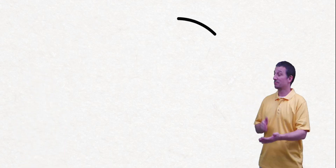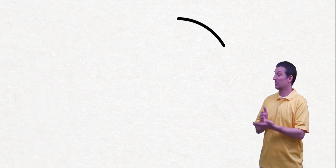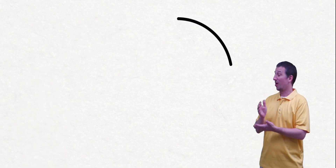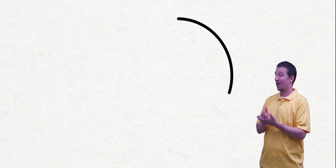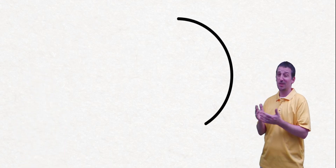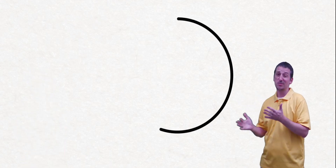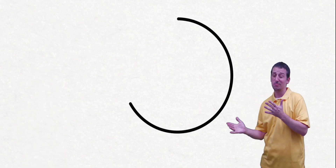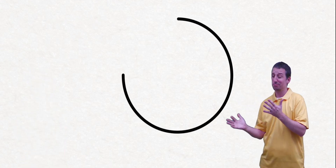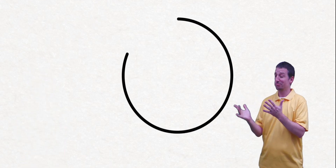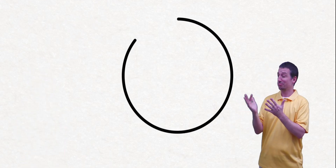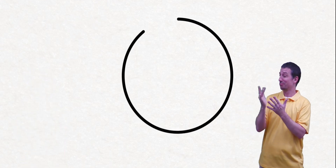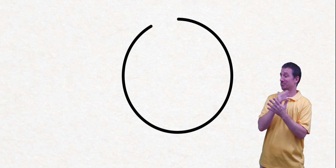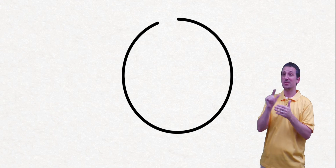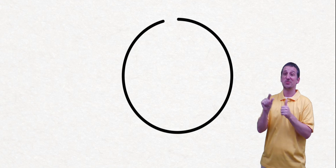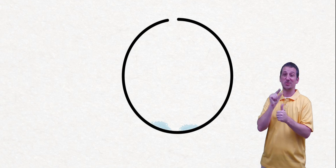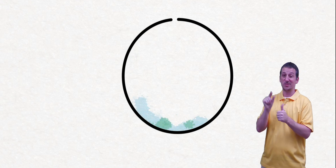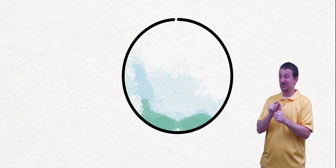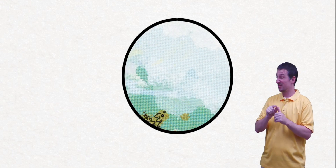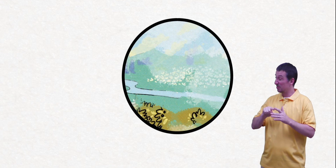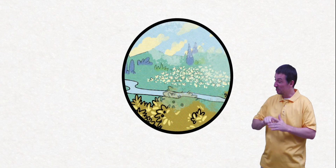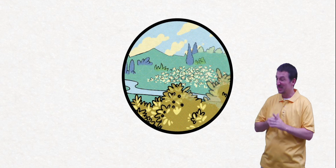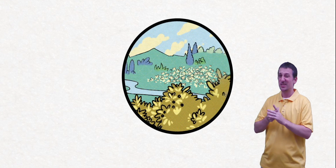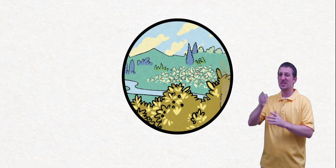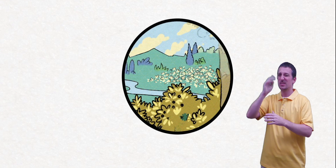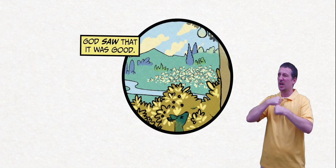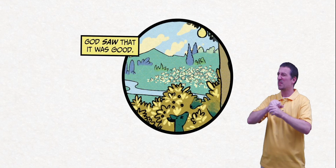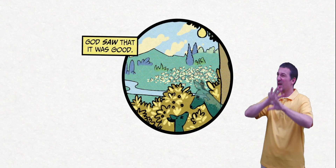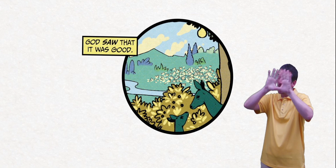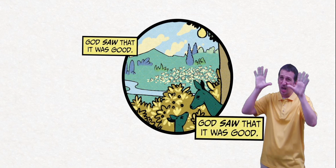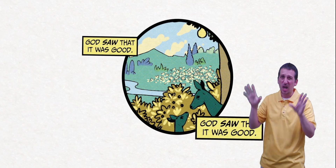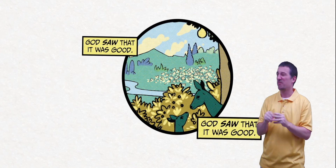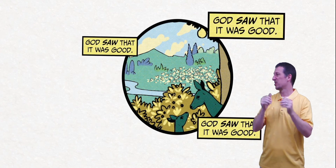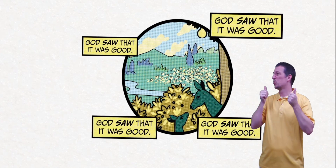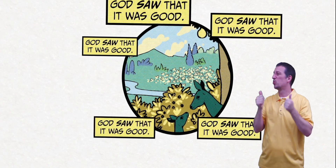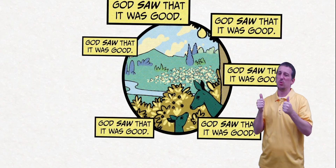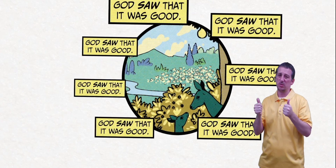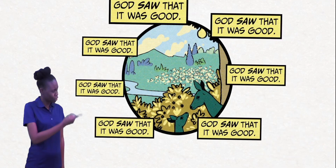So let’s start at the beginning where God is making a really good world.